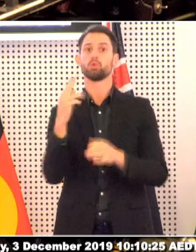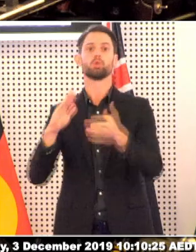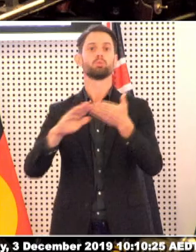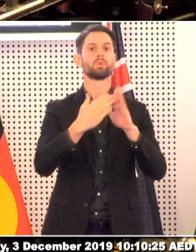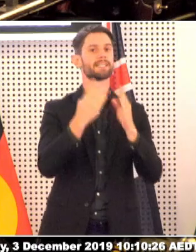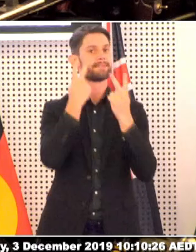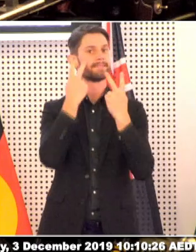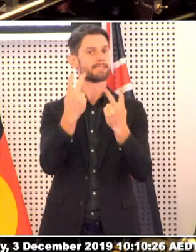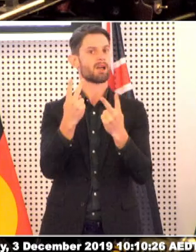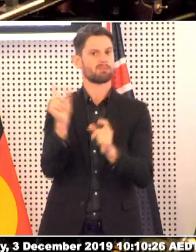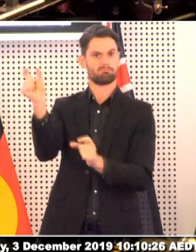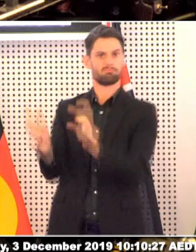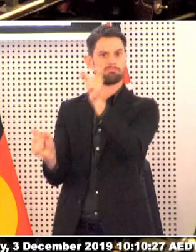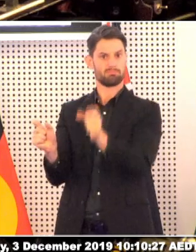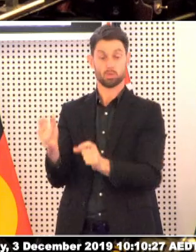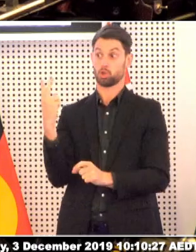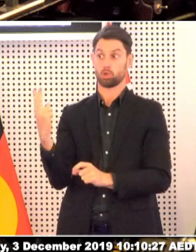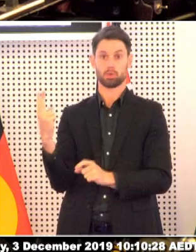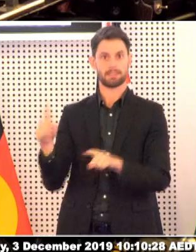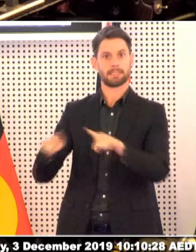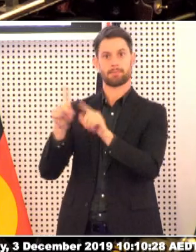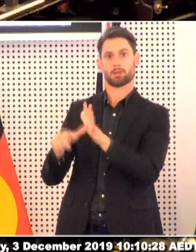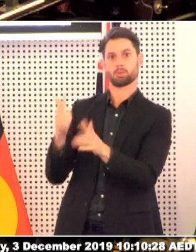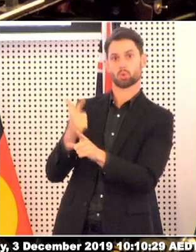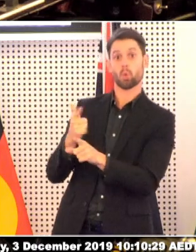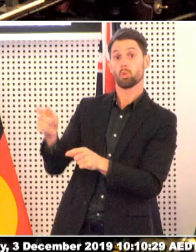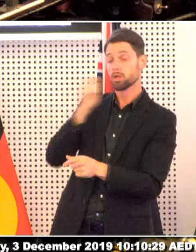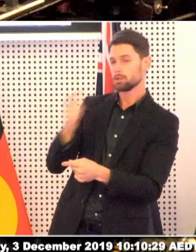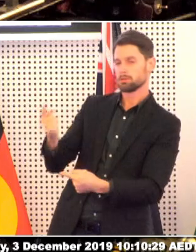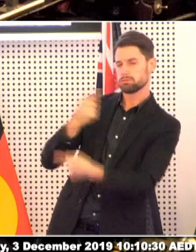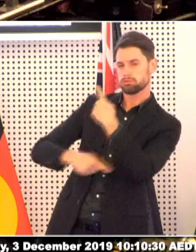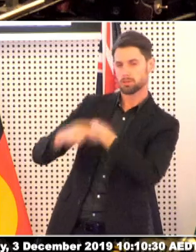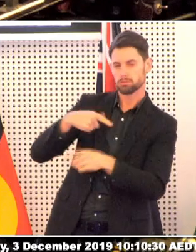give us a very direct and personal insight into the role and the importance of